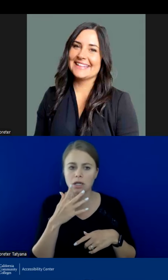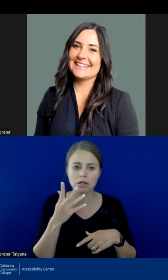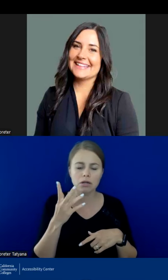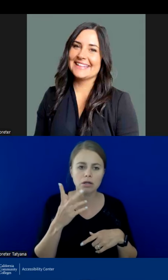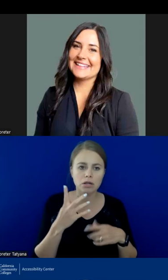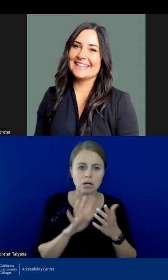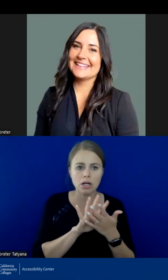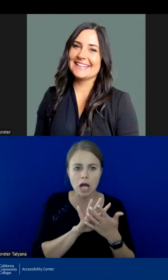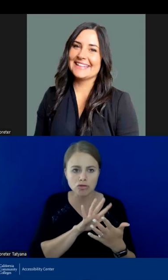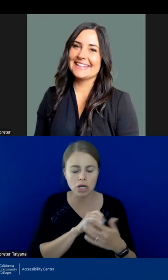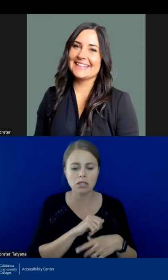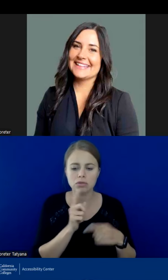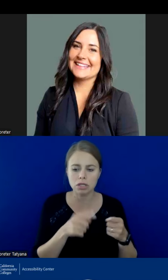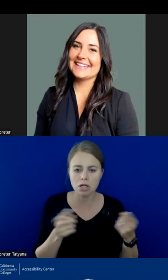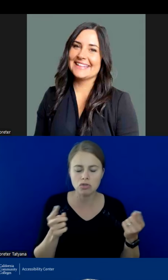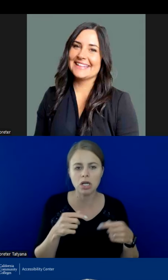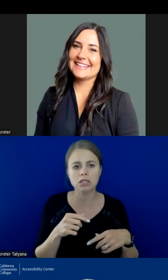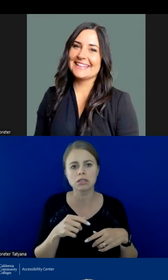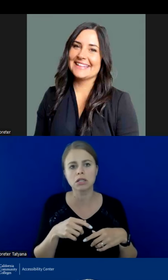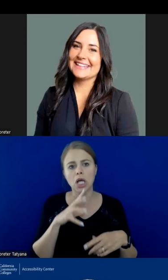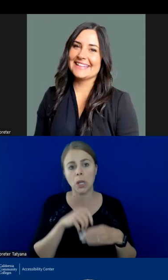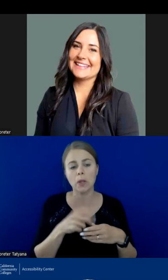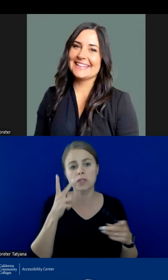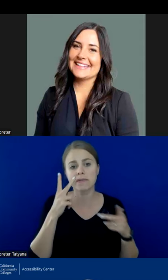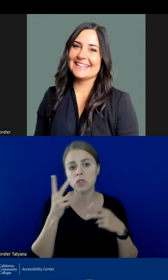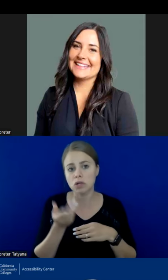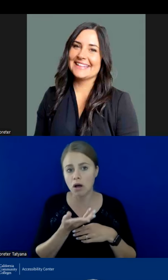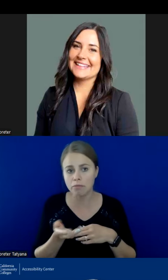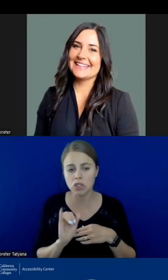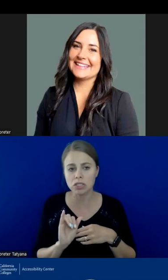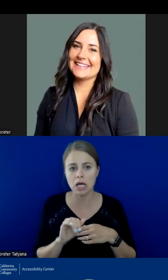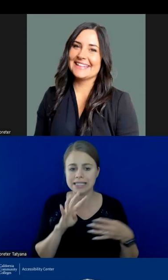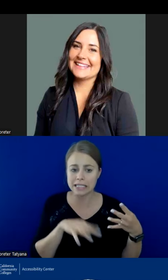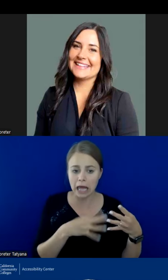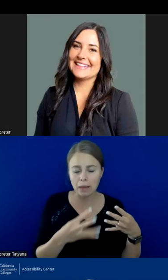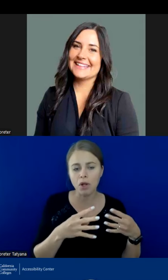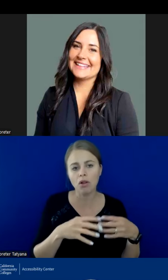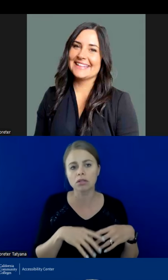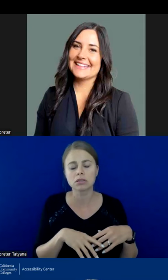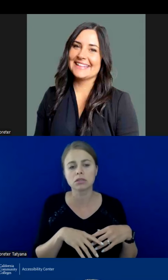It also includes visual objects such as tables, graphs, charts.